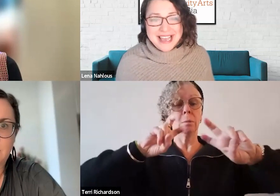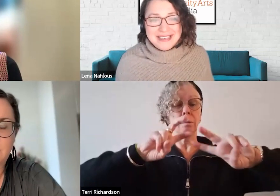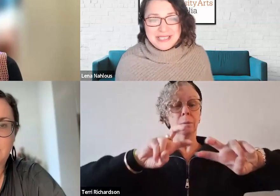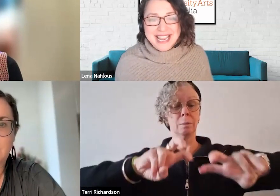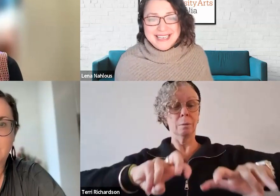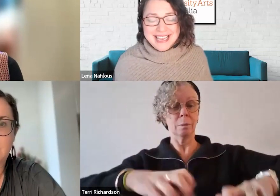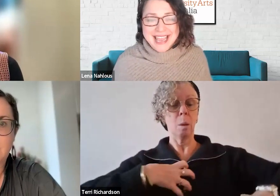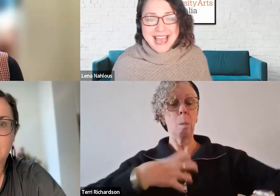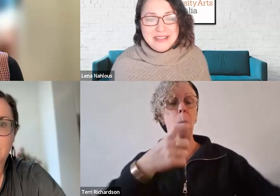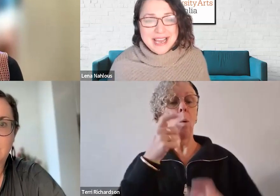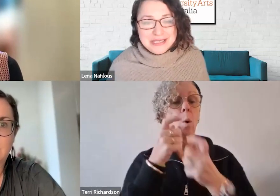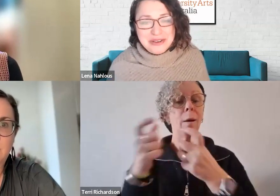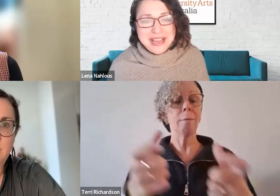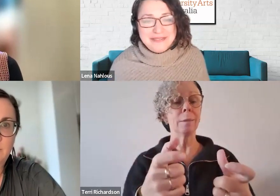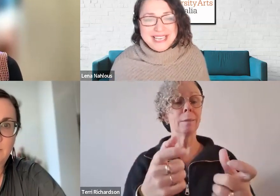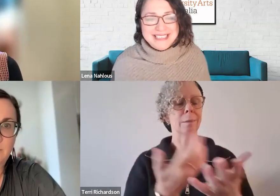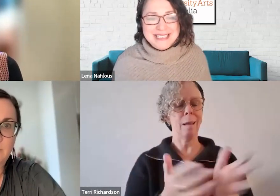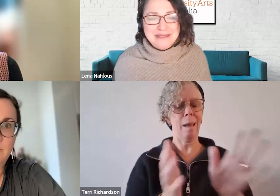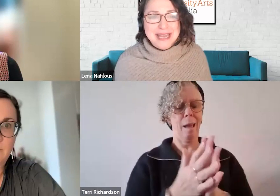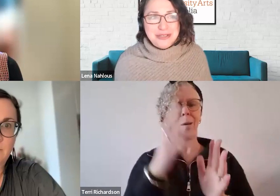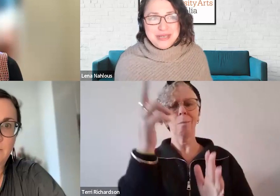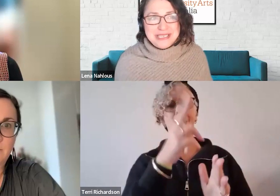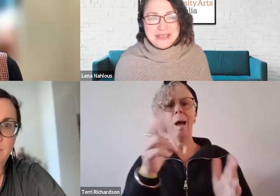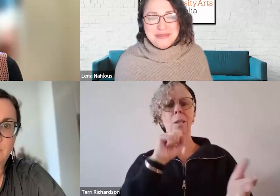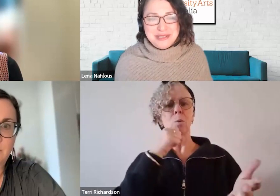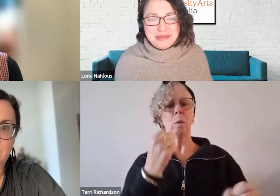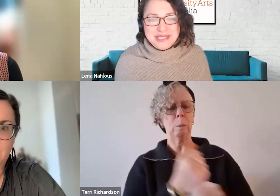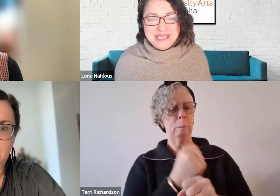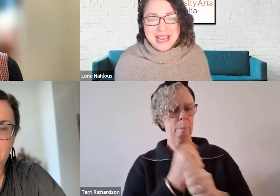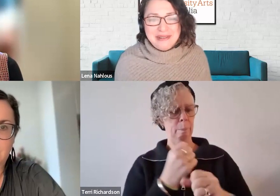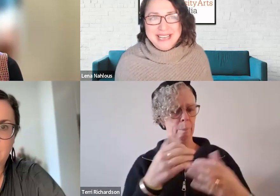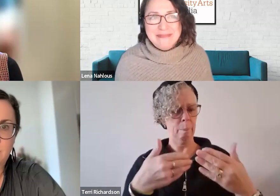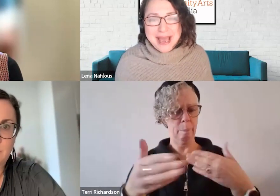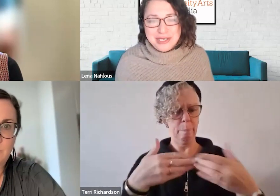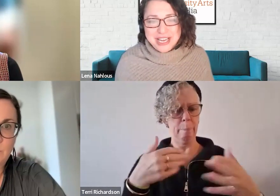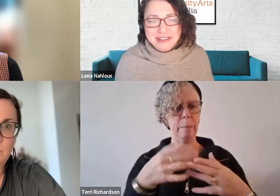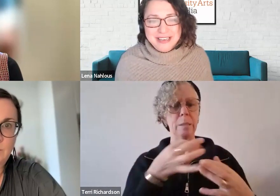to understand how the arts and creative sectors can manage risk, resources, equity and power sharing through